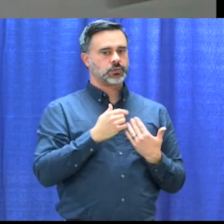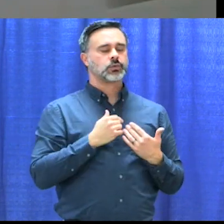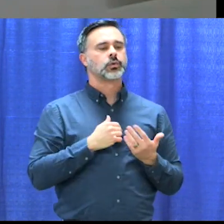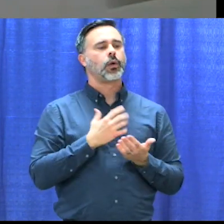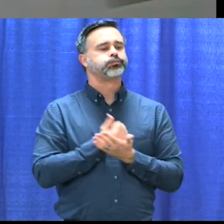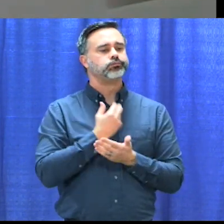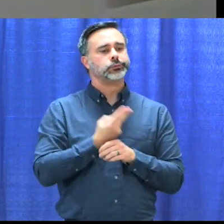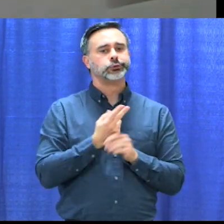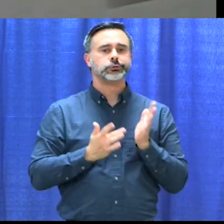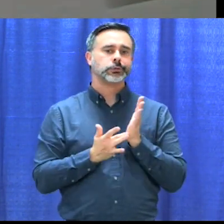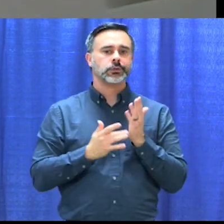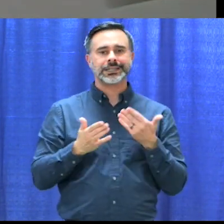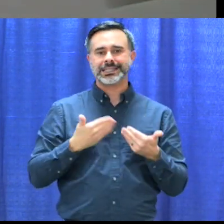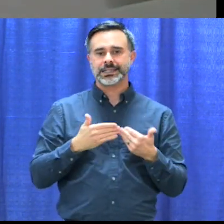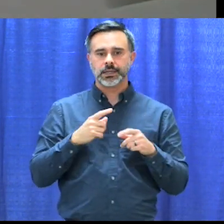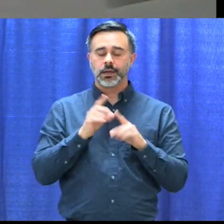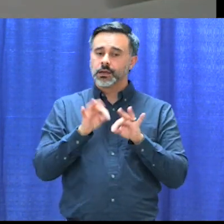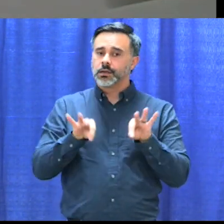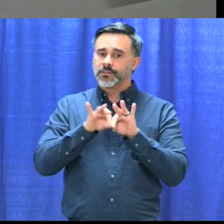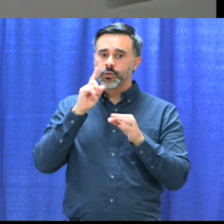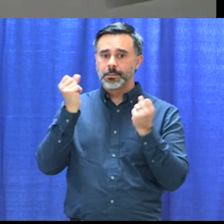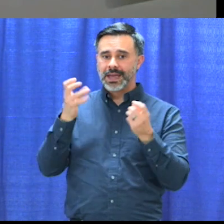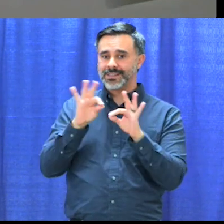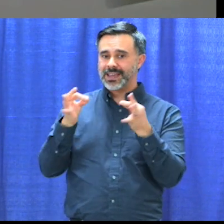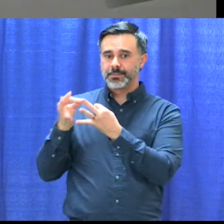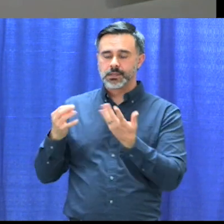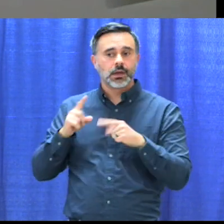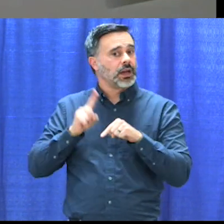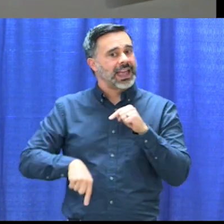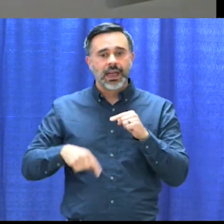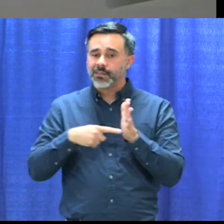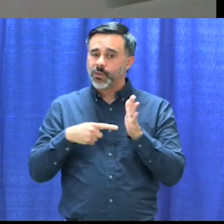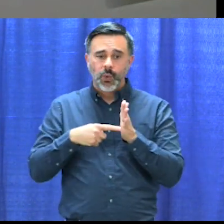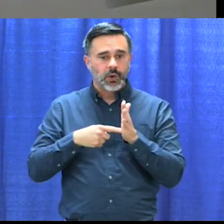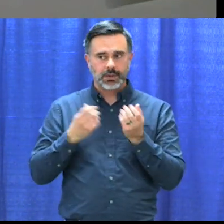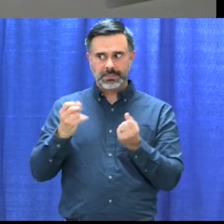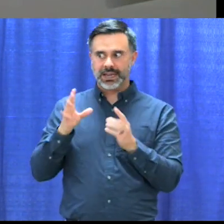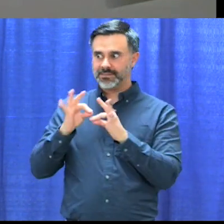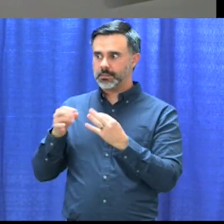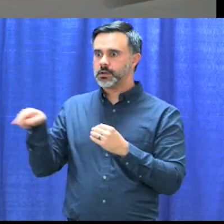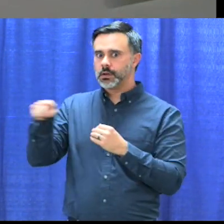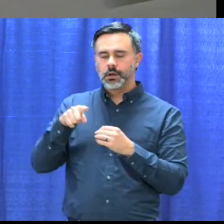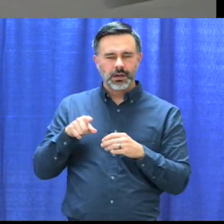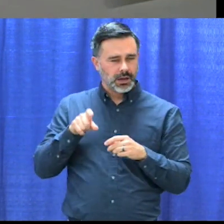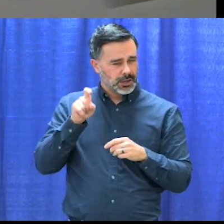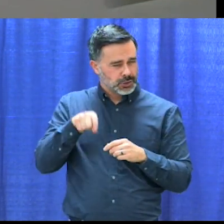It's critical that we remember that from any family they simply just can't afford it. Families in my district shouldn't have to choose between providing education for their